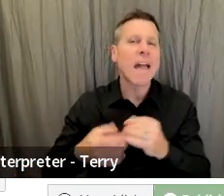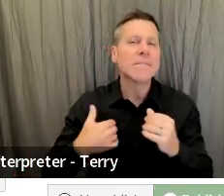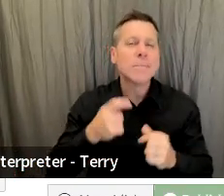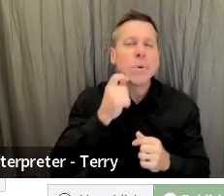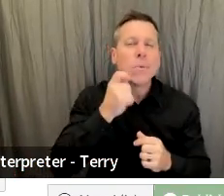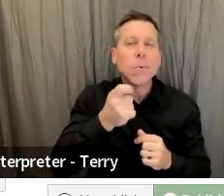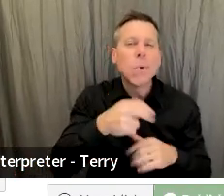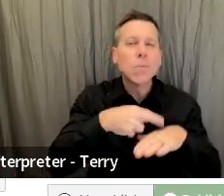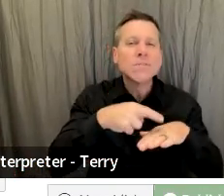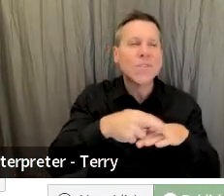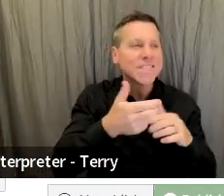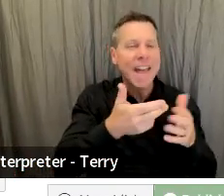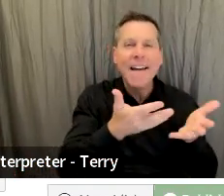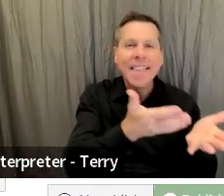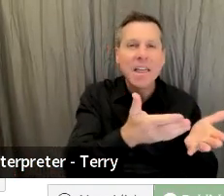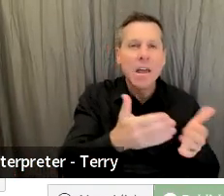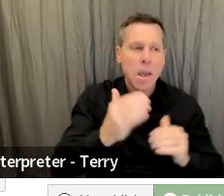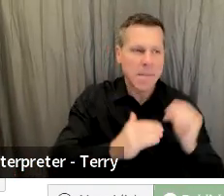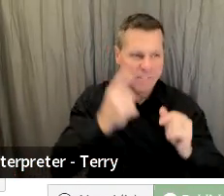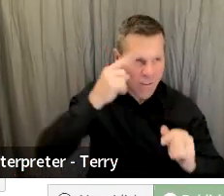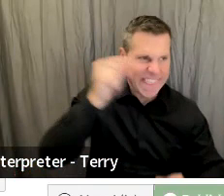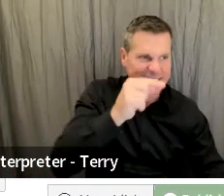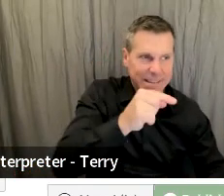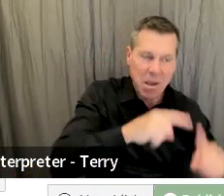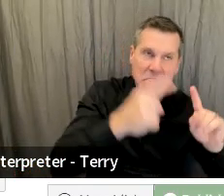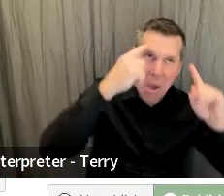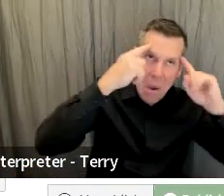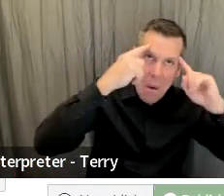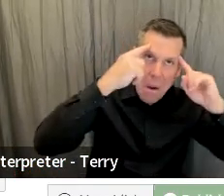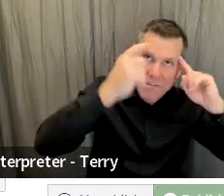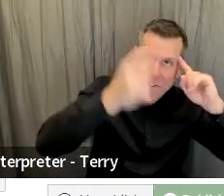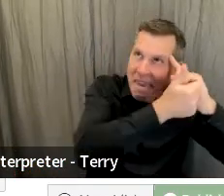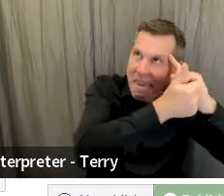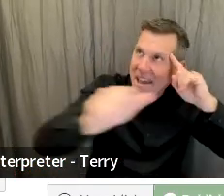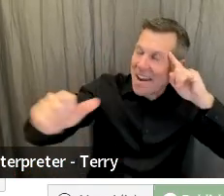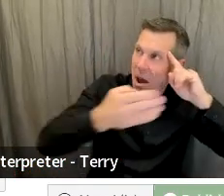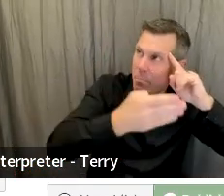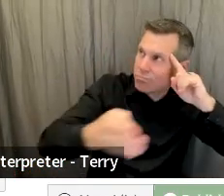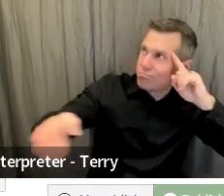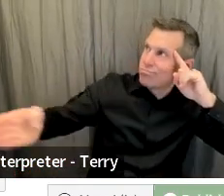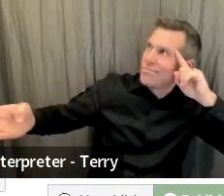that we built specifically for this, but we brought it in. We thought that's something that would be really helpful.